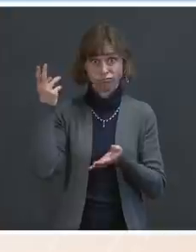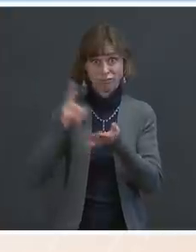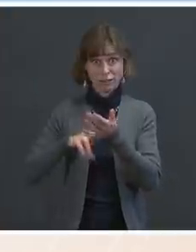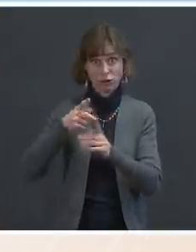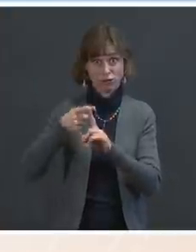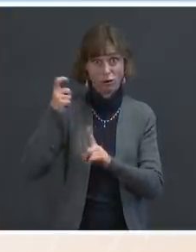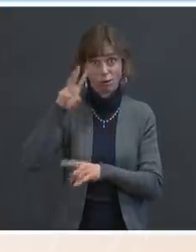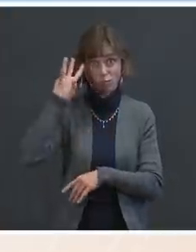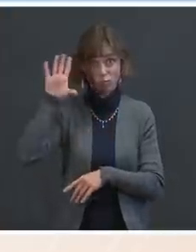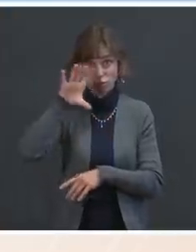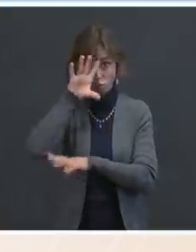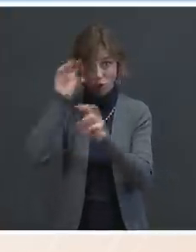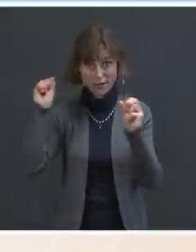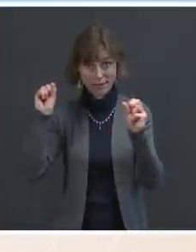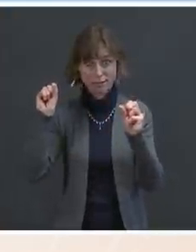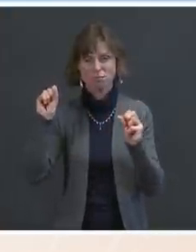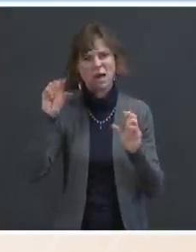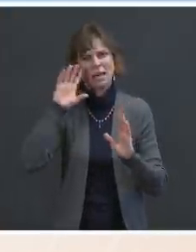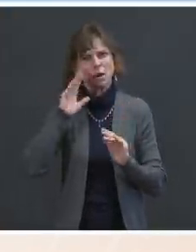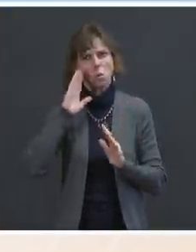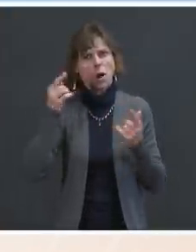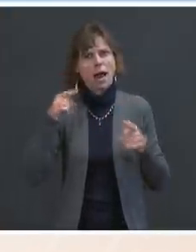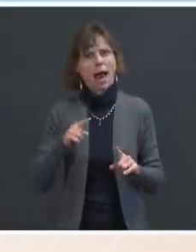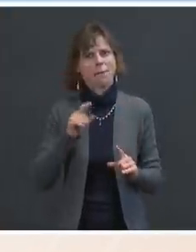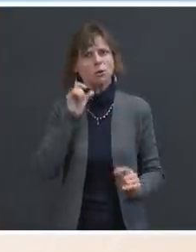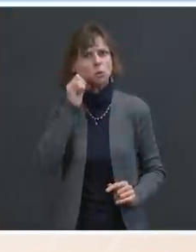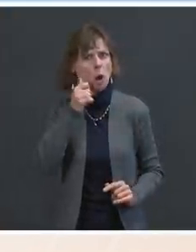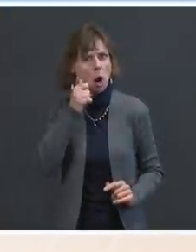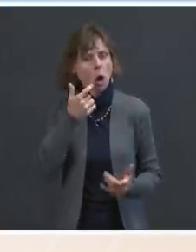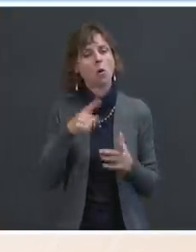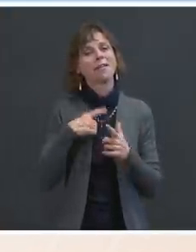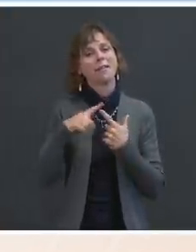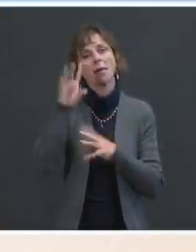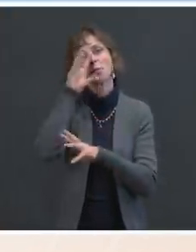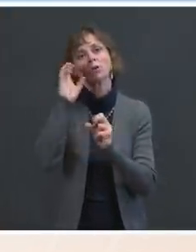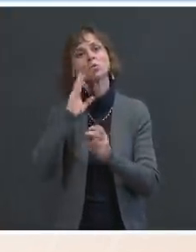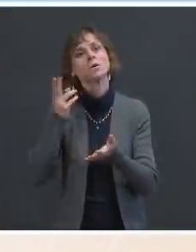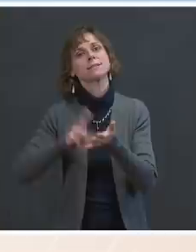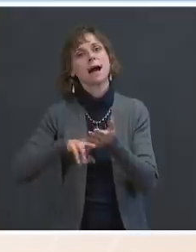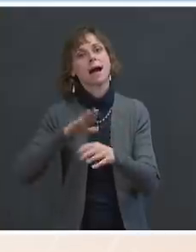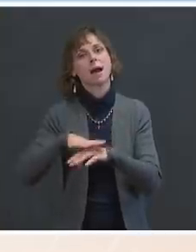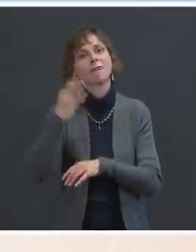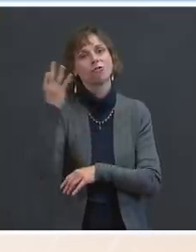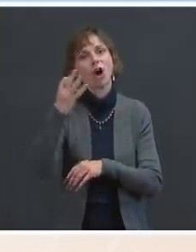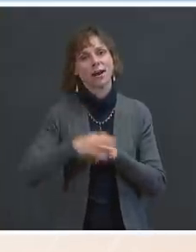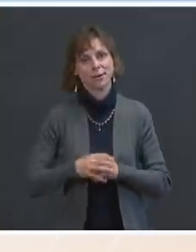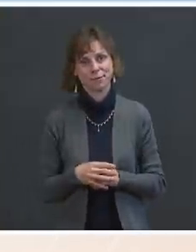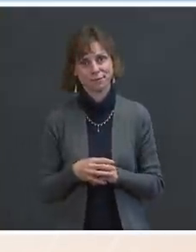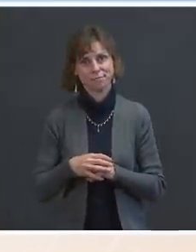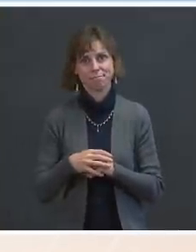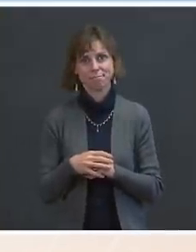We expect that delivery to happen sometime tomorrow, and then the President will sign it on Friday. We, of course, are moving full speed